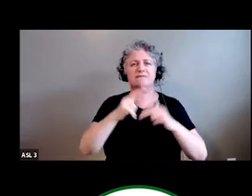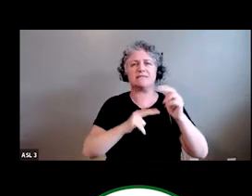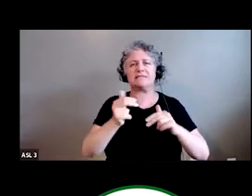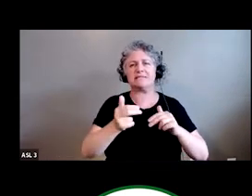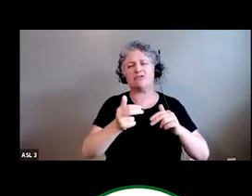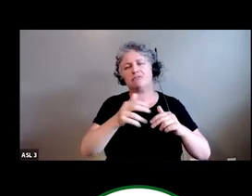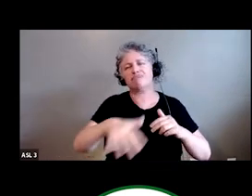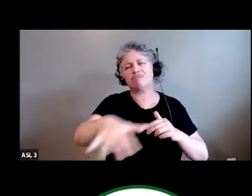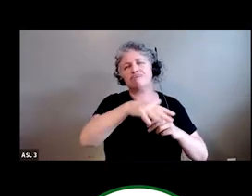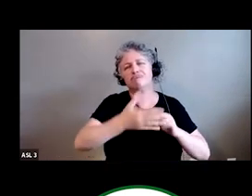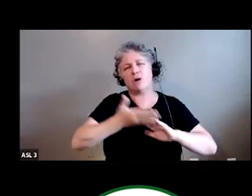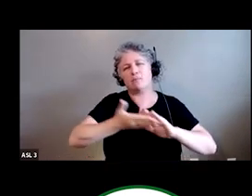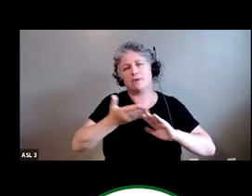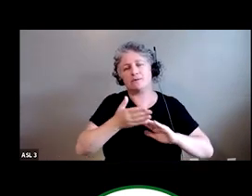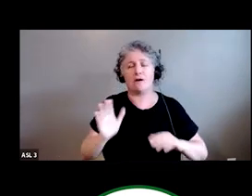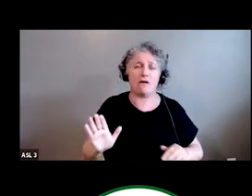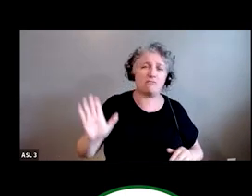audits and creating accessible travel resources.